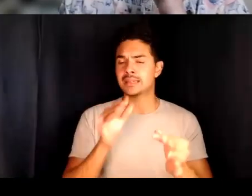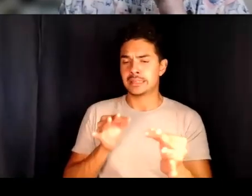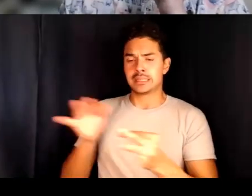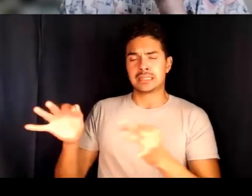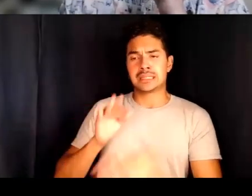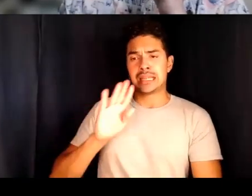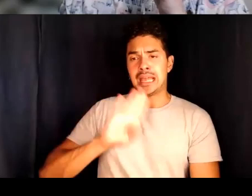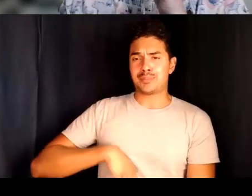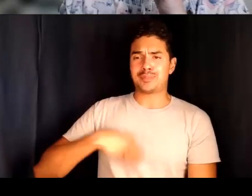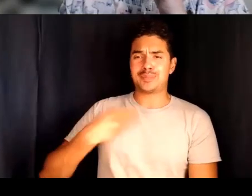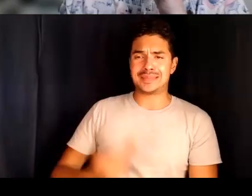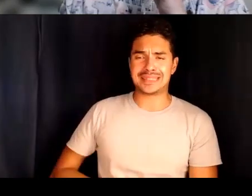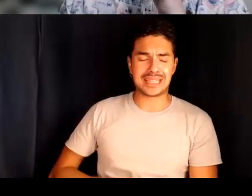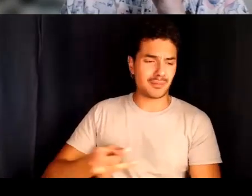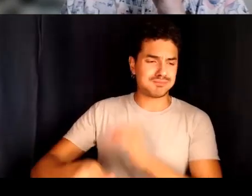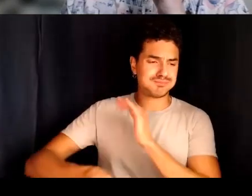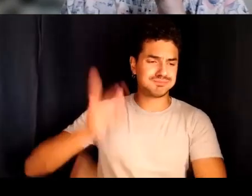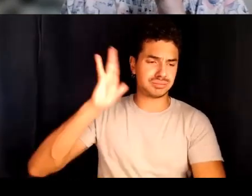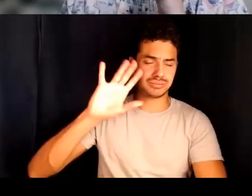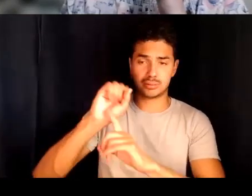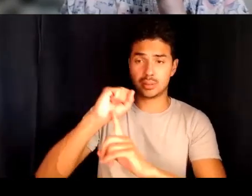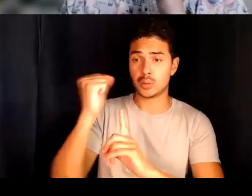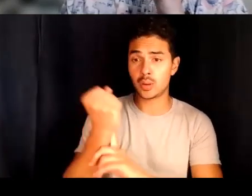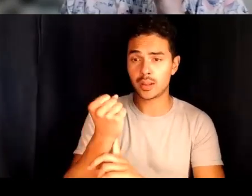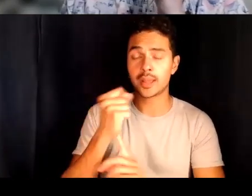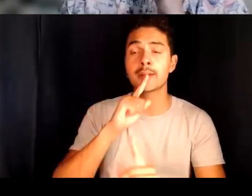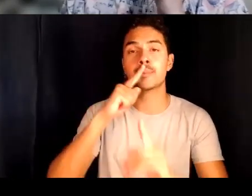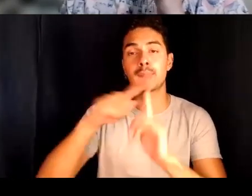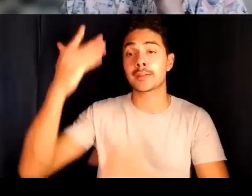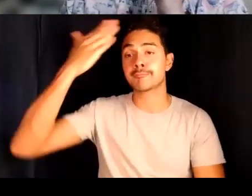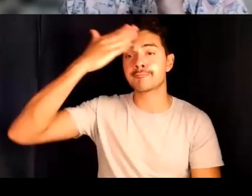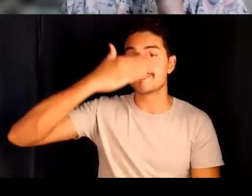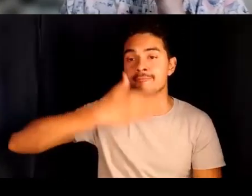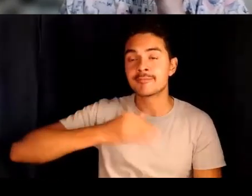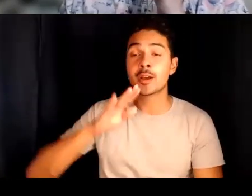All are really common and really commonly misunderstood.